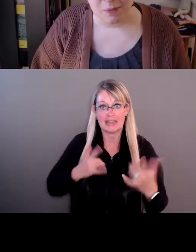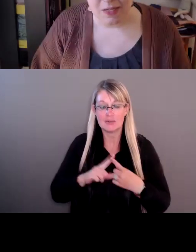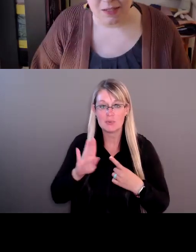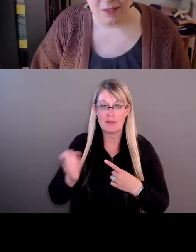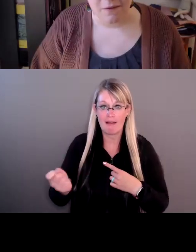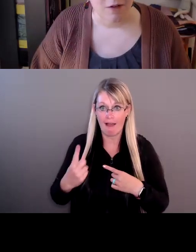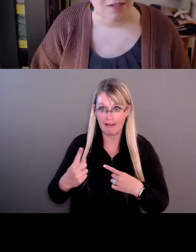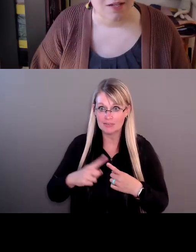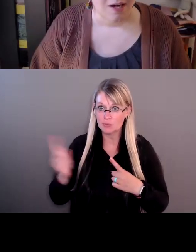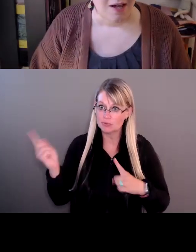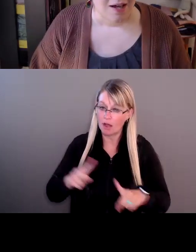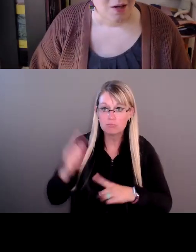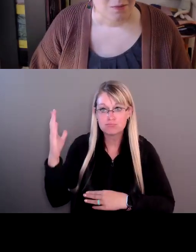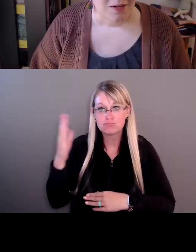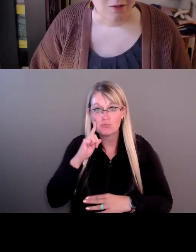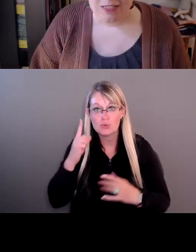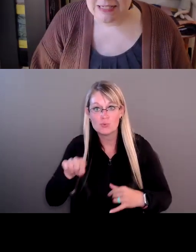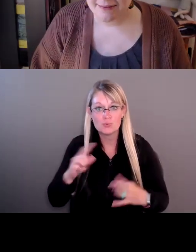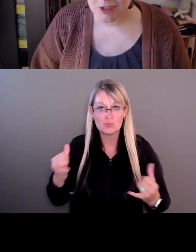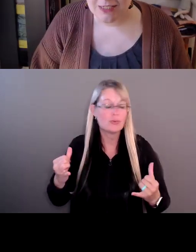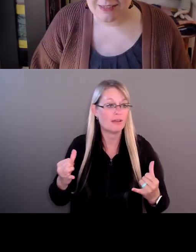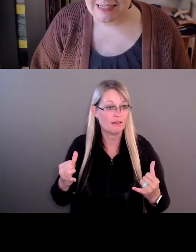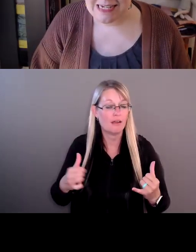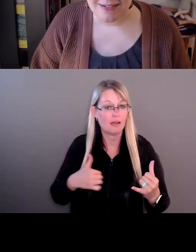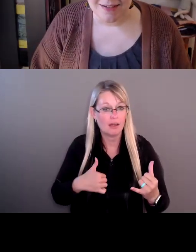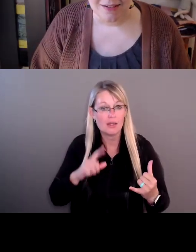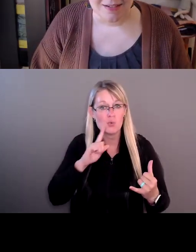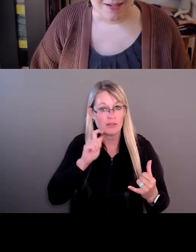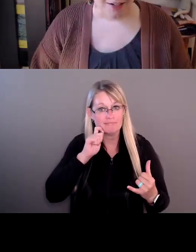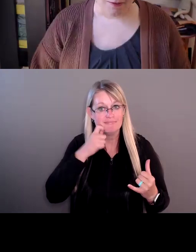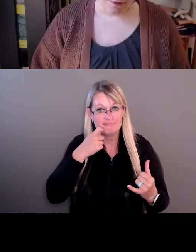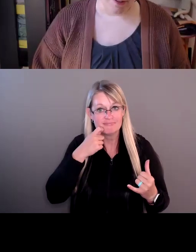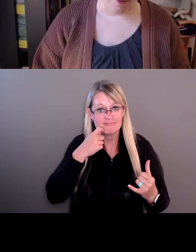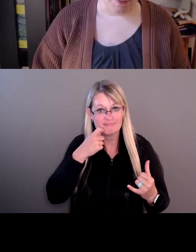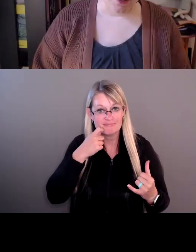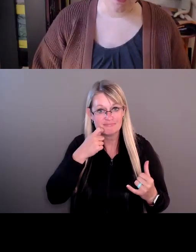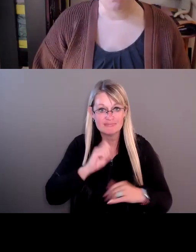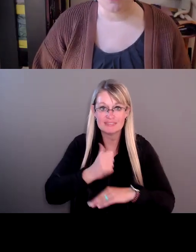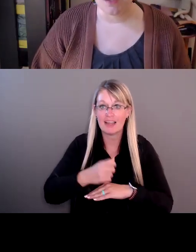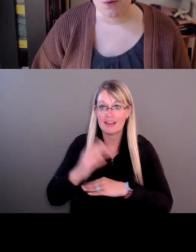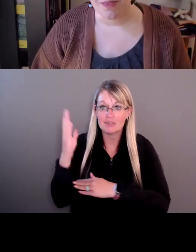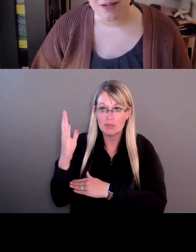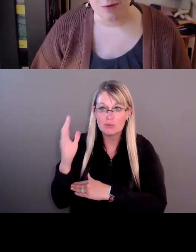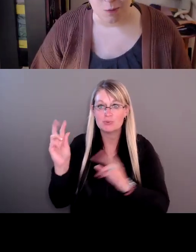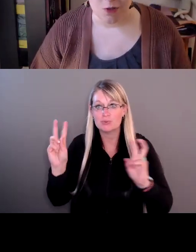speak at this conference. A really, really neat set of speakers and topics. So thank you so much